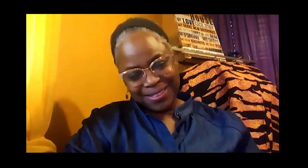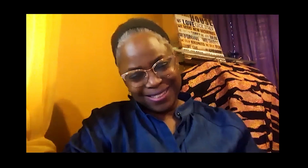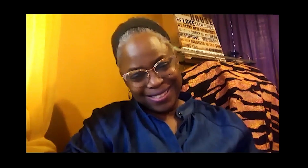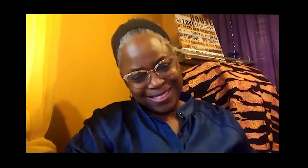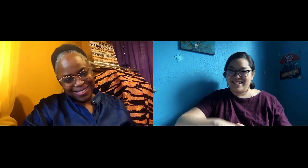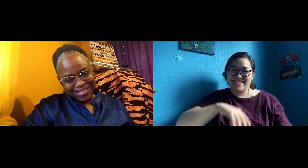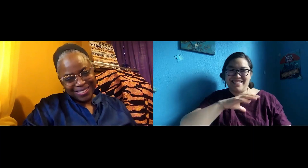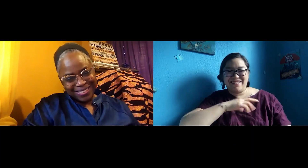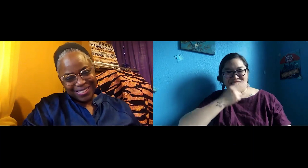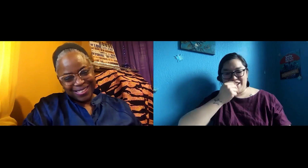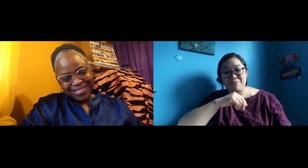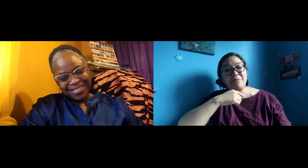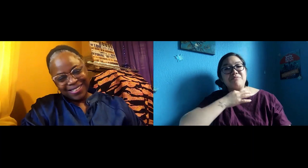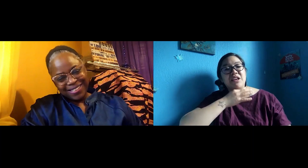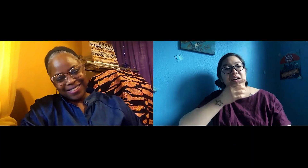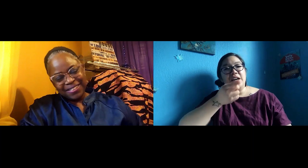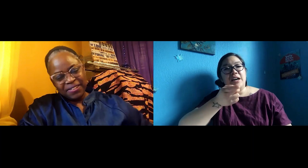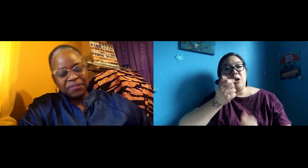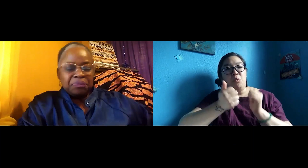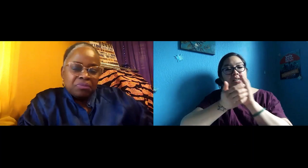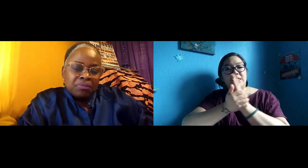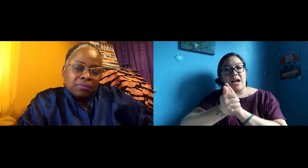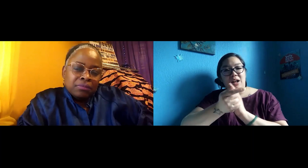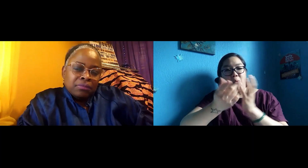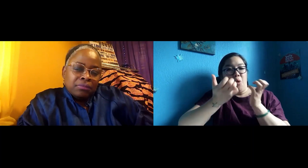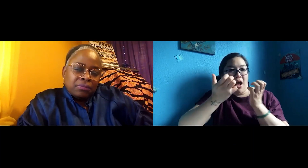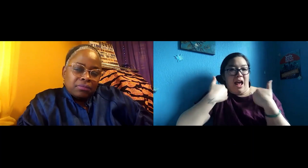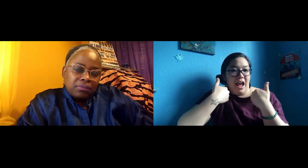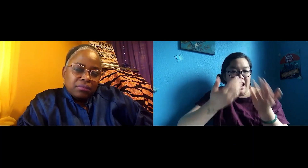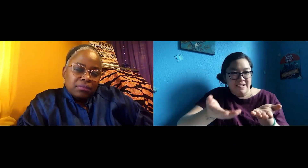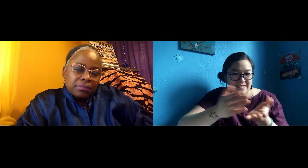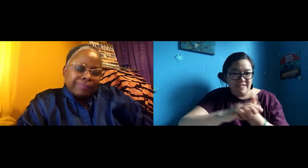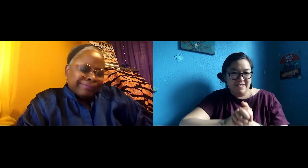and it can seem like they never want to leave. That's funny. What talent would you like to have?